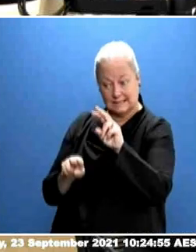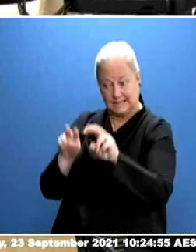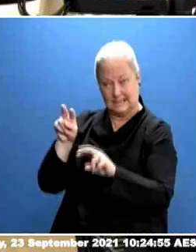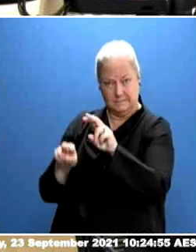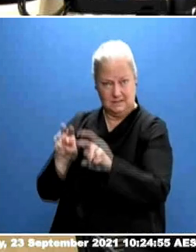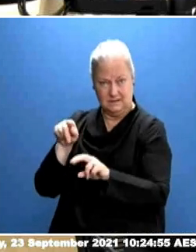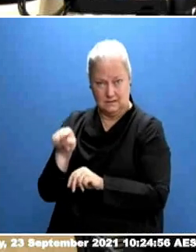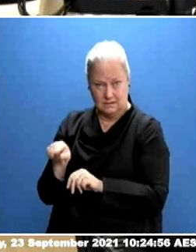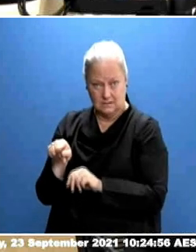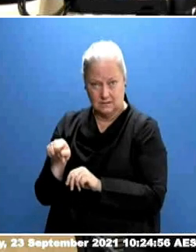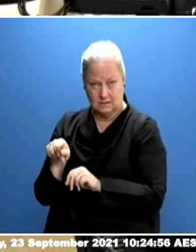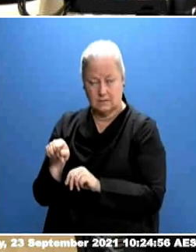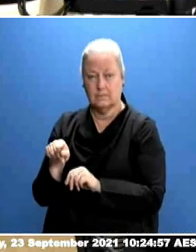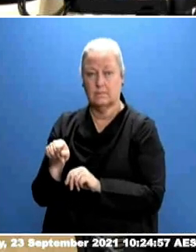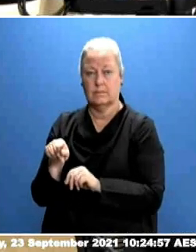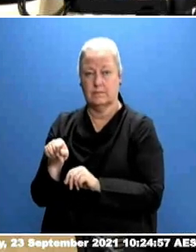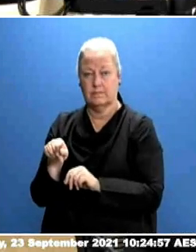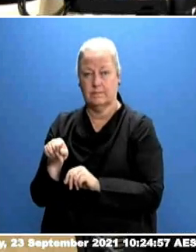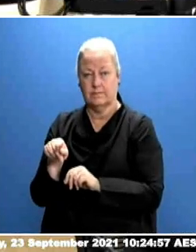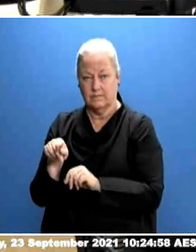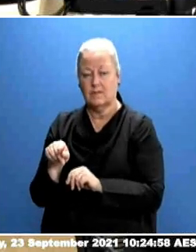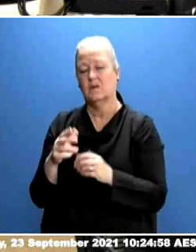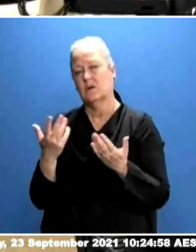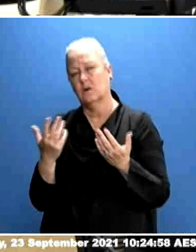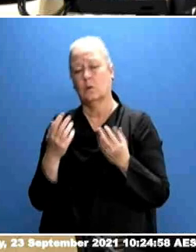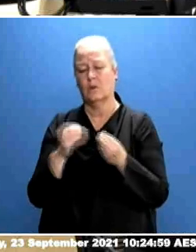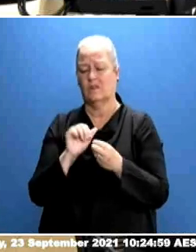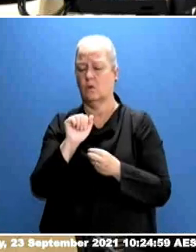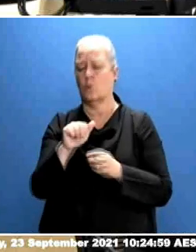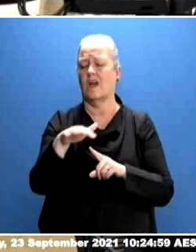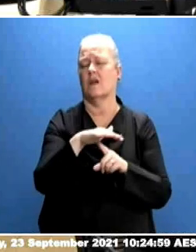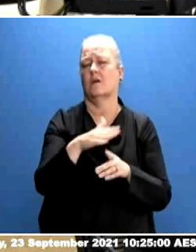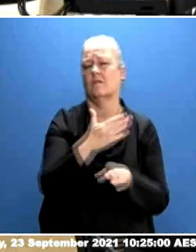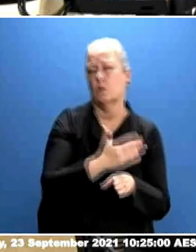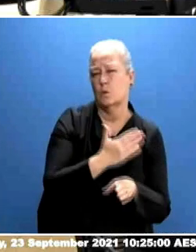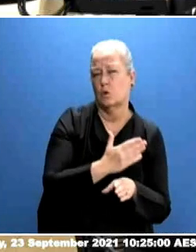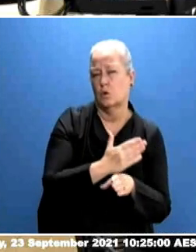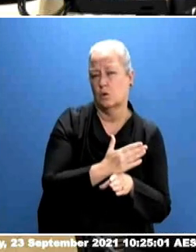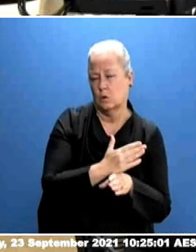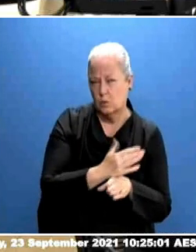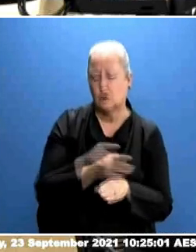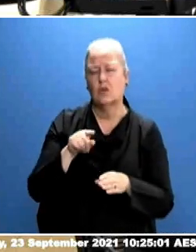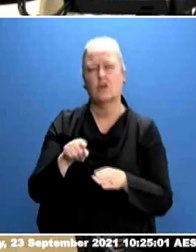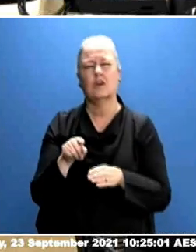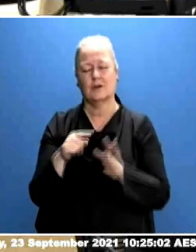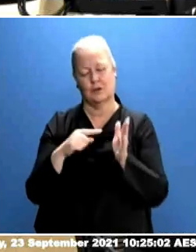As with many things in your field and in this area, the terminology may mean different things in different contexts.